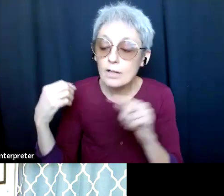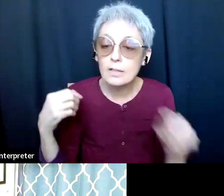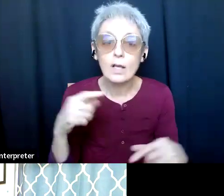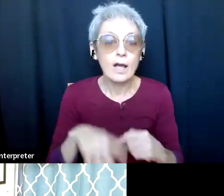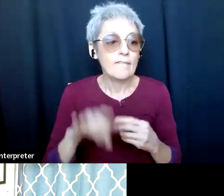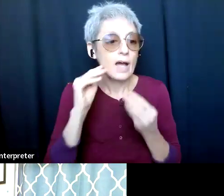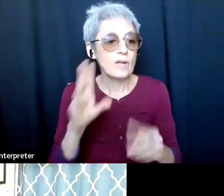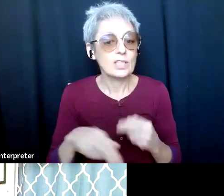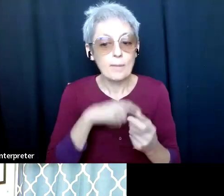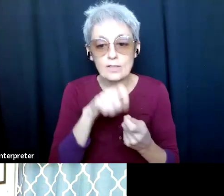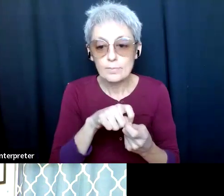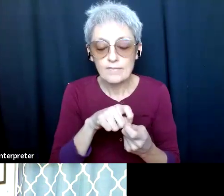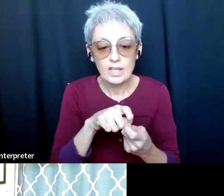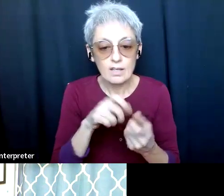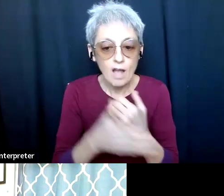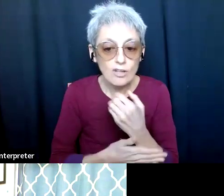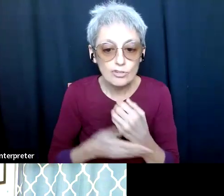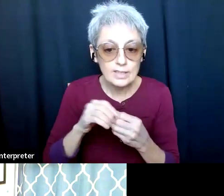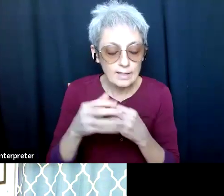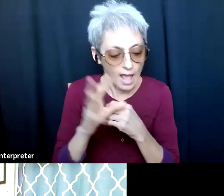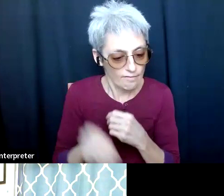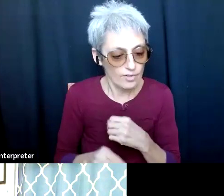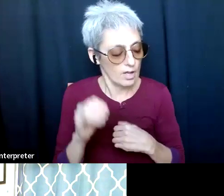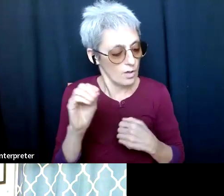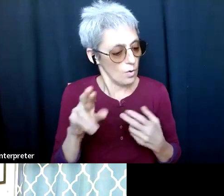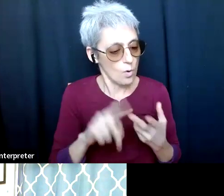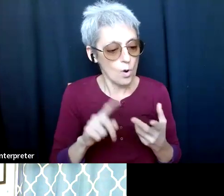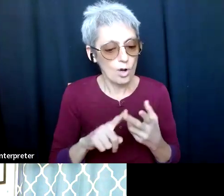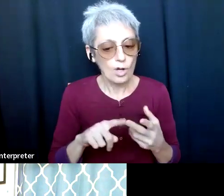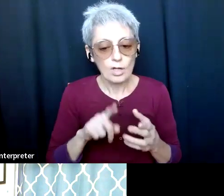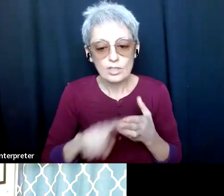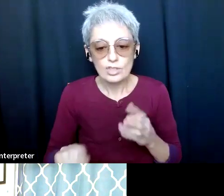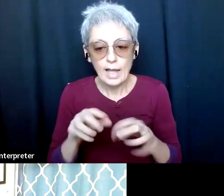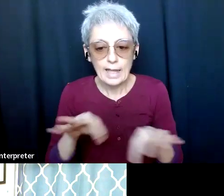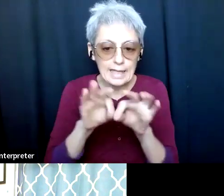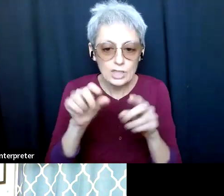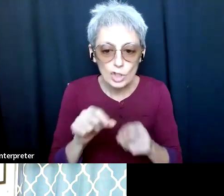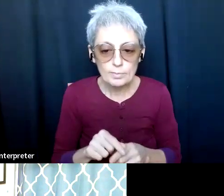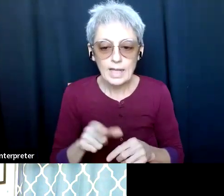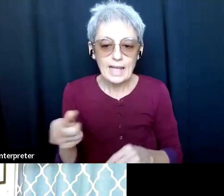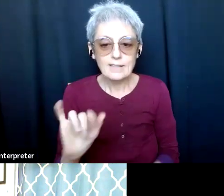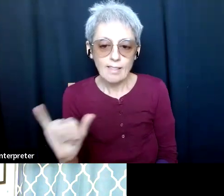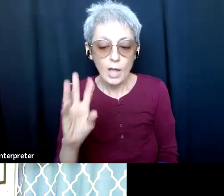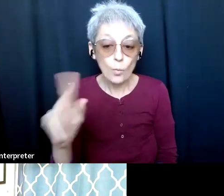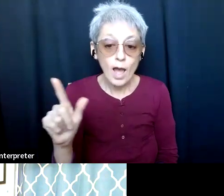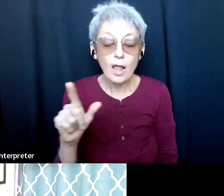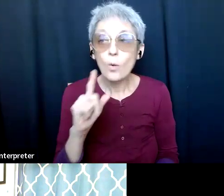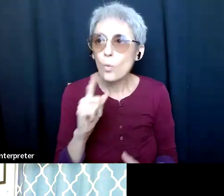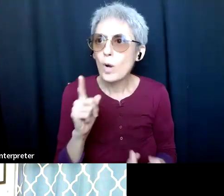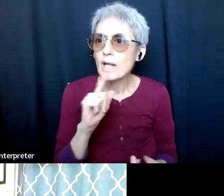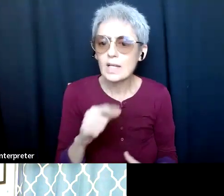very hard to make targets and distractors perceptually appear